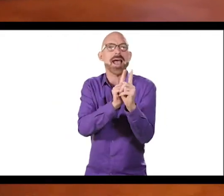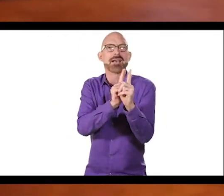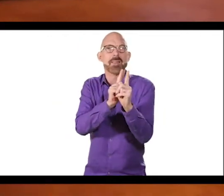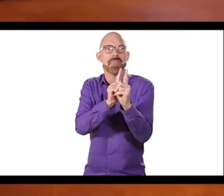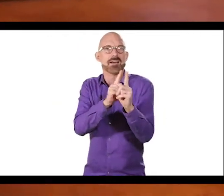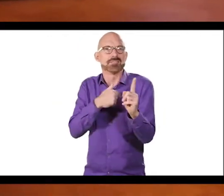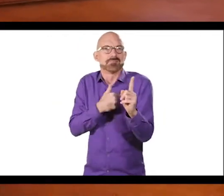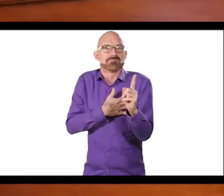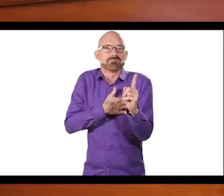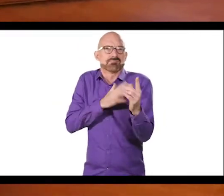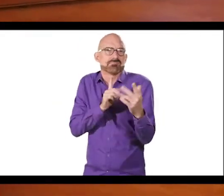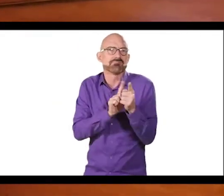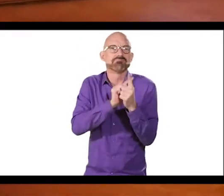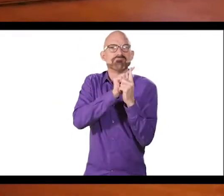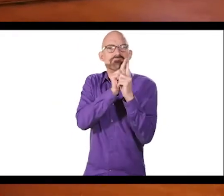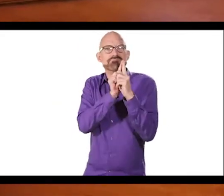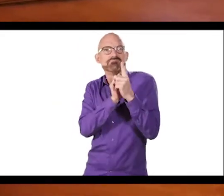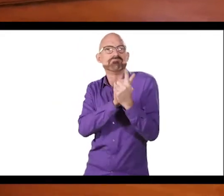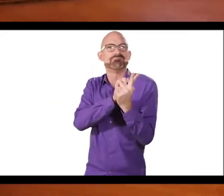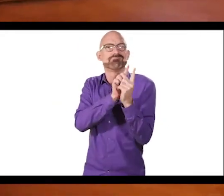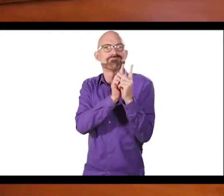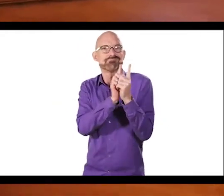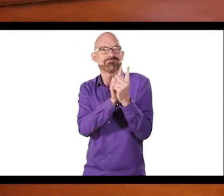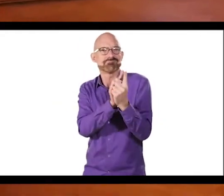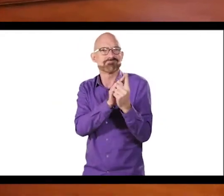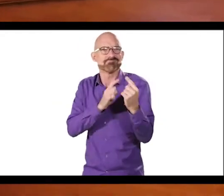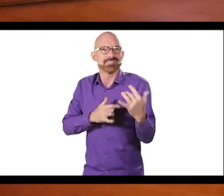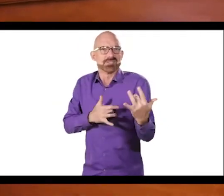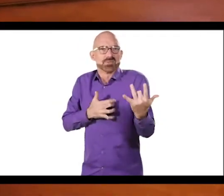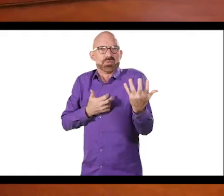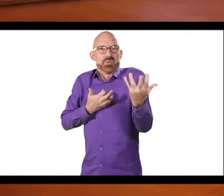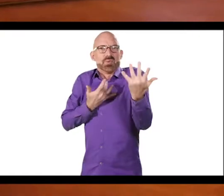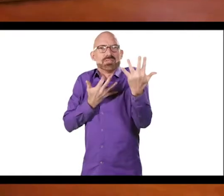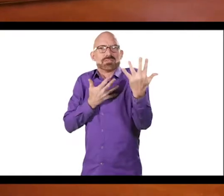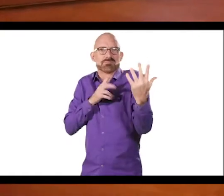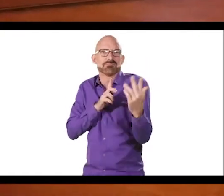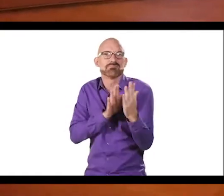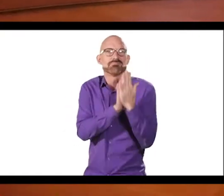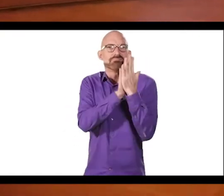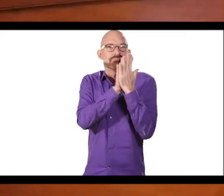our coupling, your love and flesh is my transient,